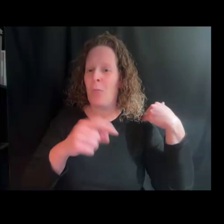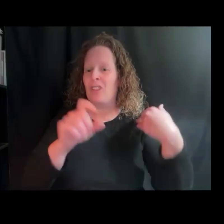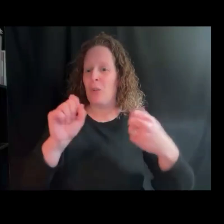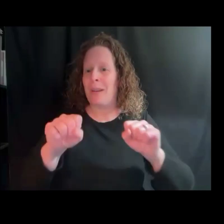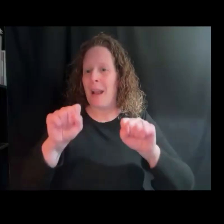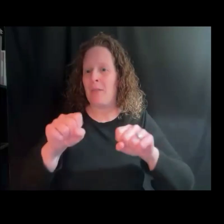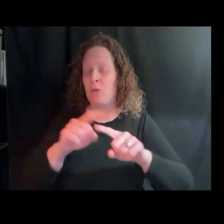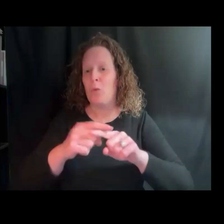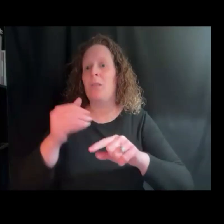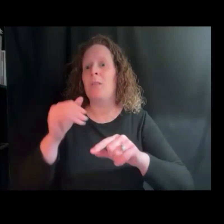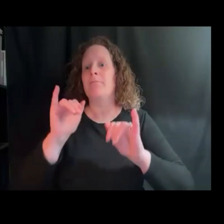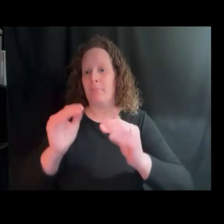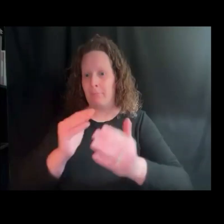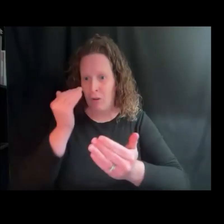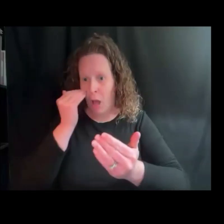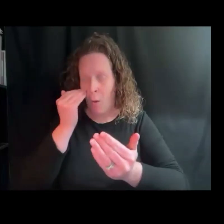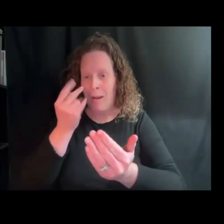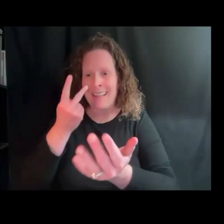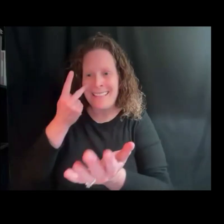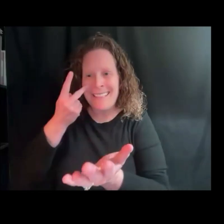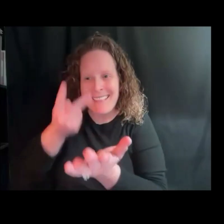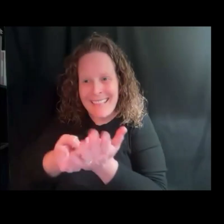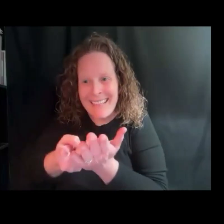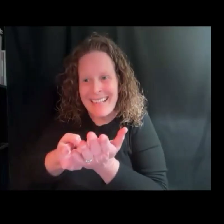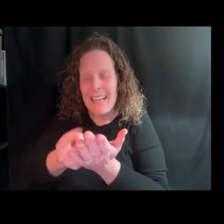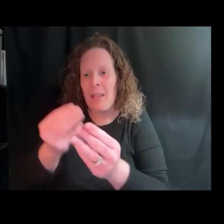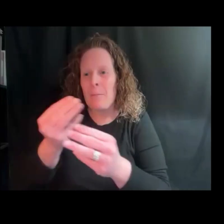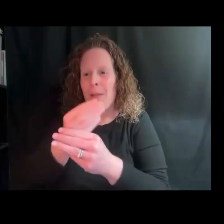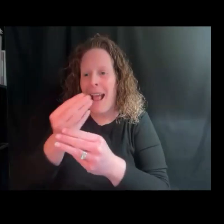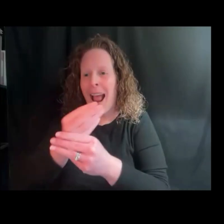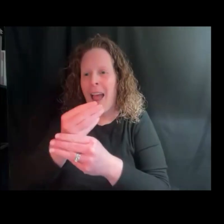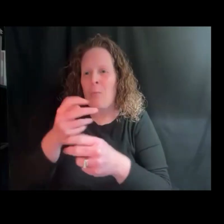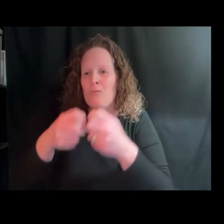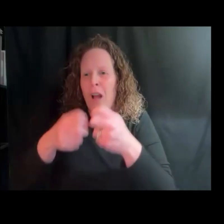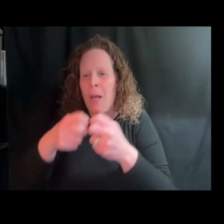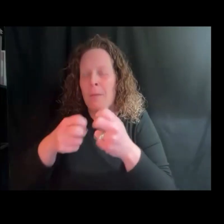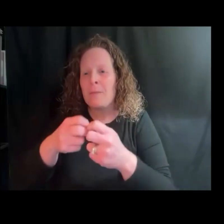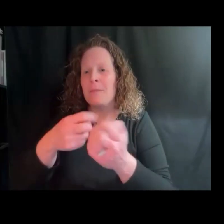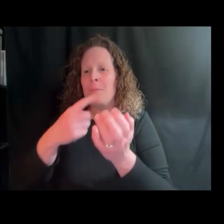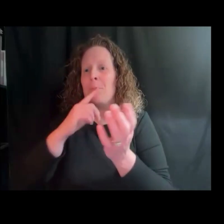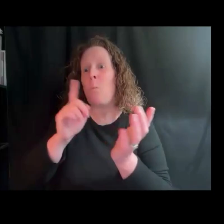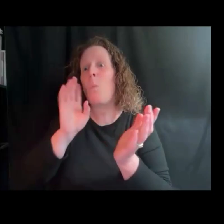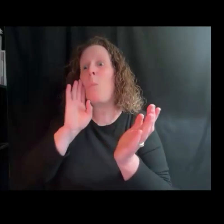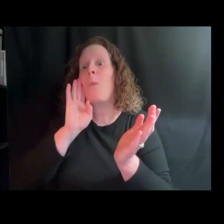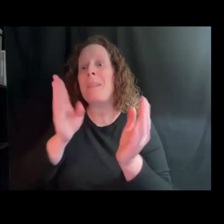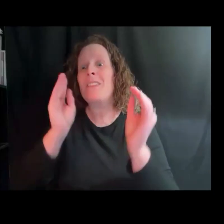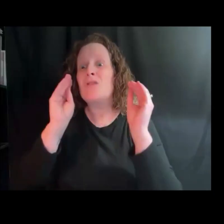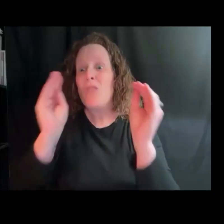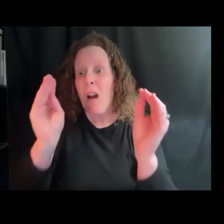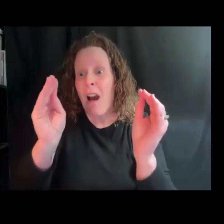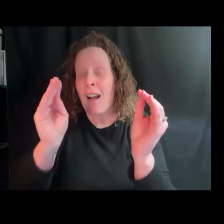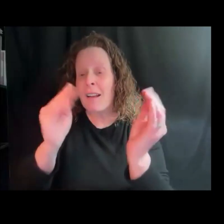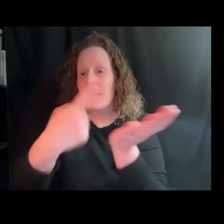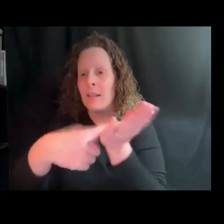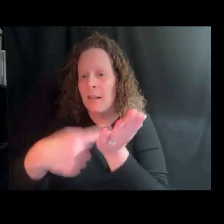this ten years ago and comes in now it's gonna be a completely different experience. So if the interpreter is given access to the